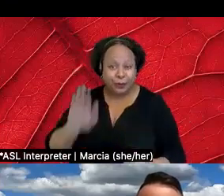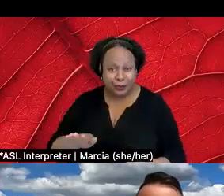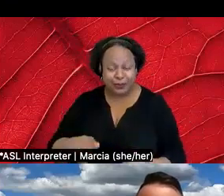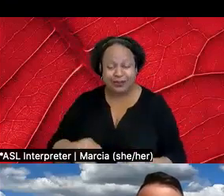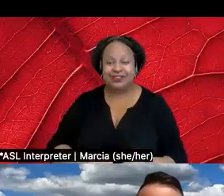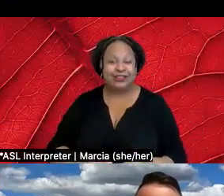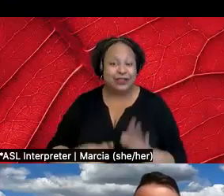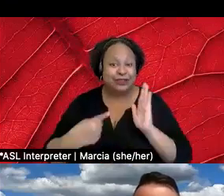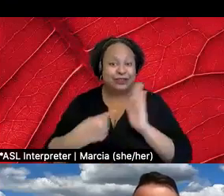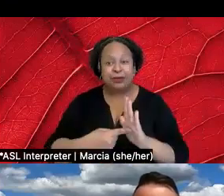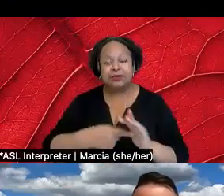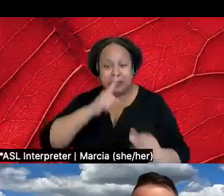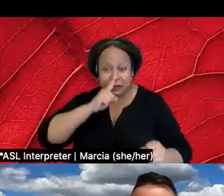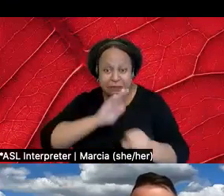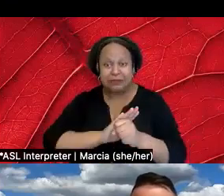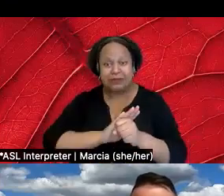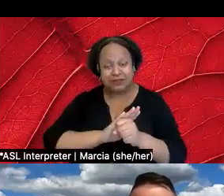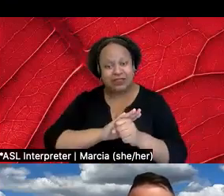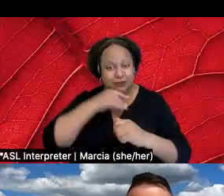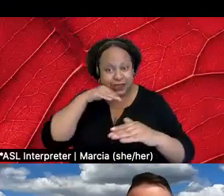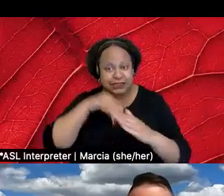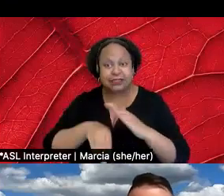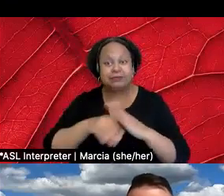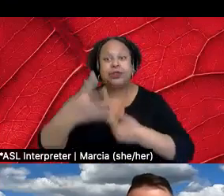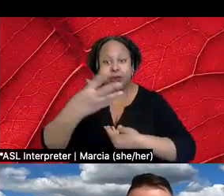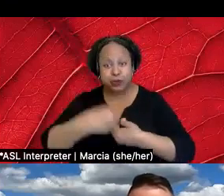what a great commitment to accessibility inclusion we can have.